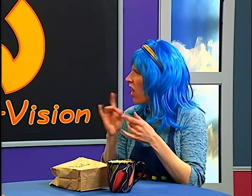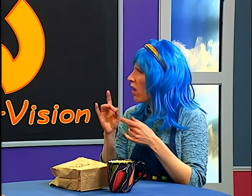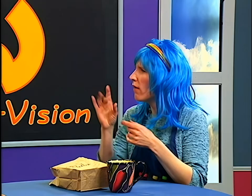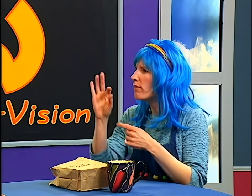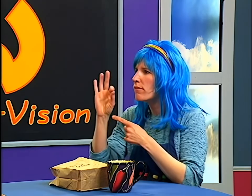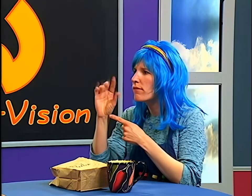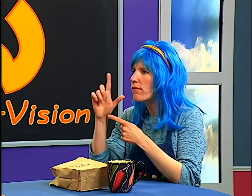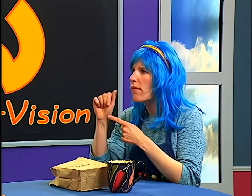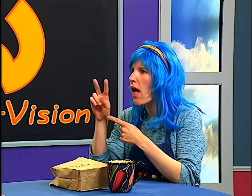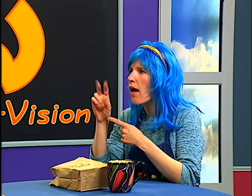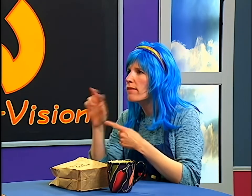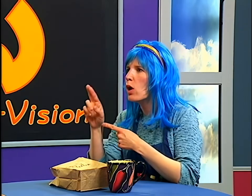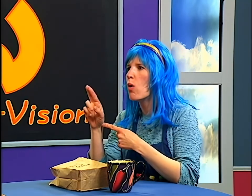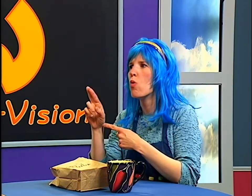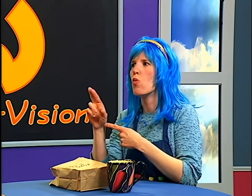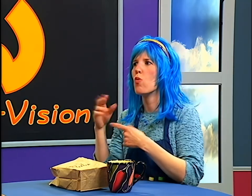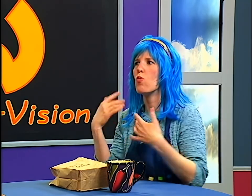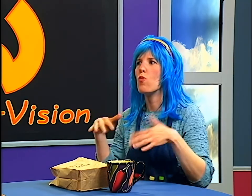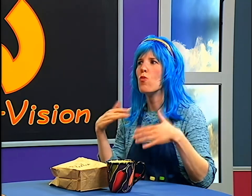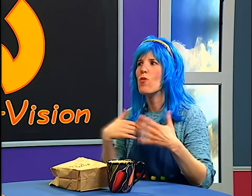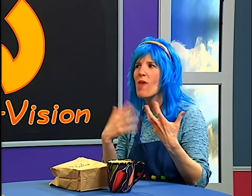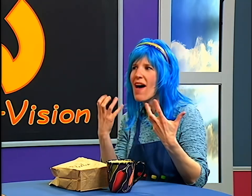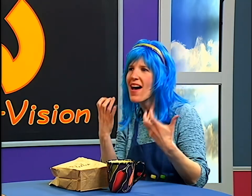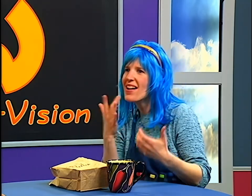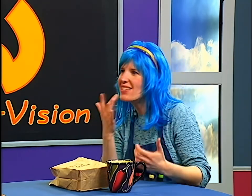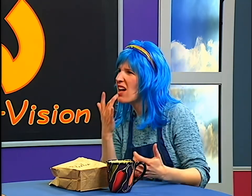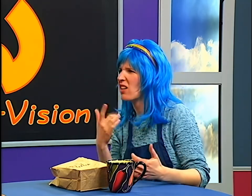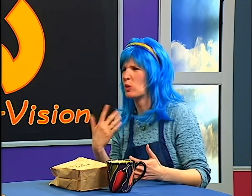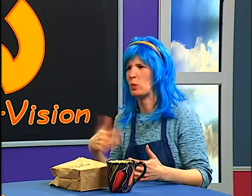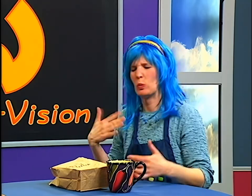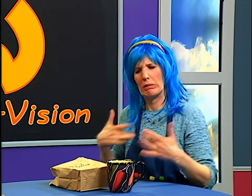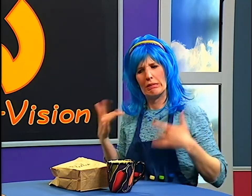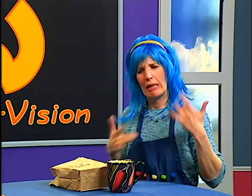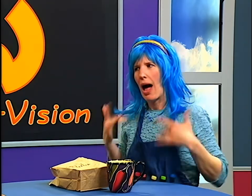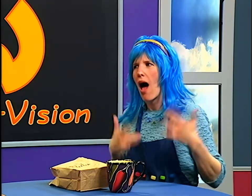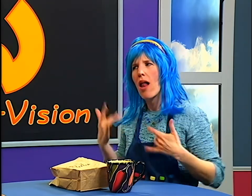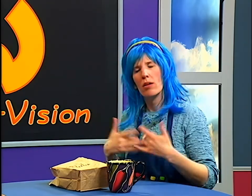WELL, THAT'S GOOD. HMM, I WONDER WHAT'S GOING TO HAPPEN NOW.